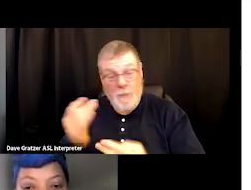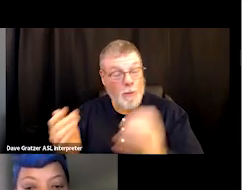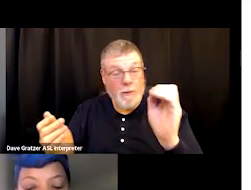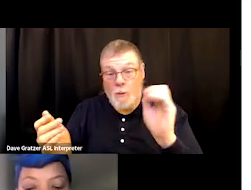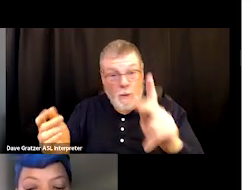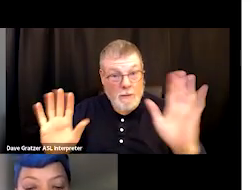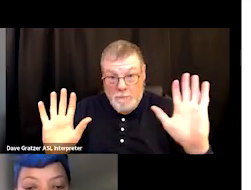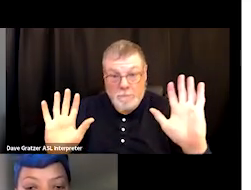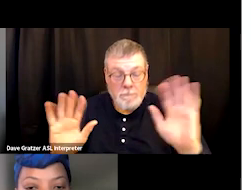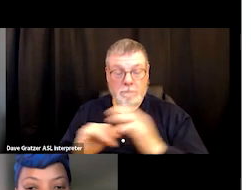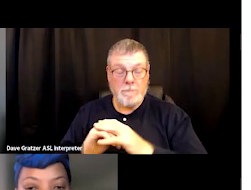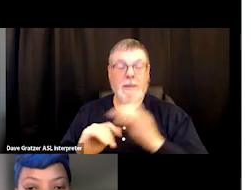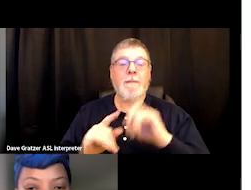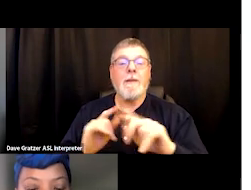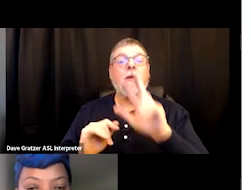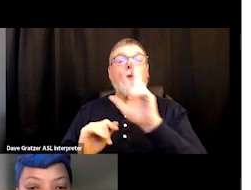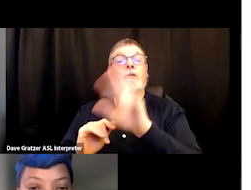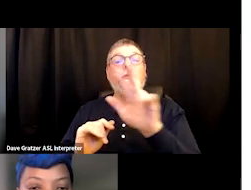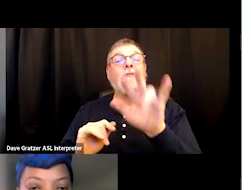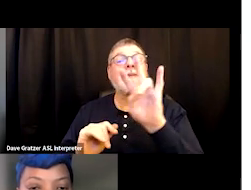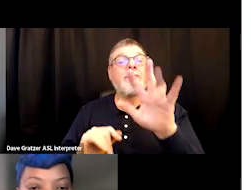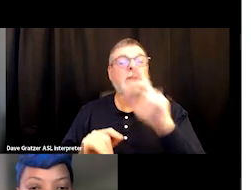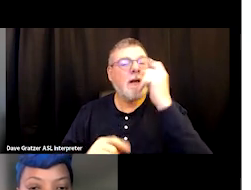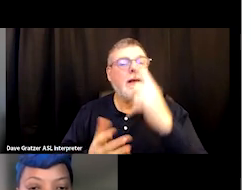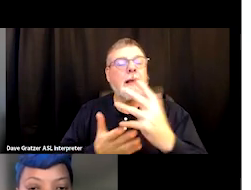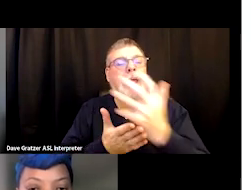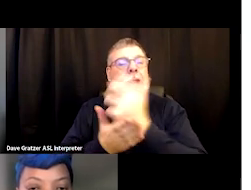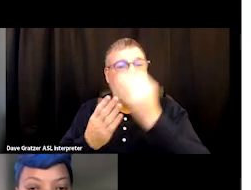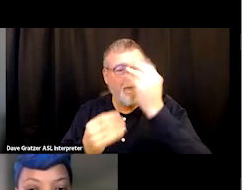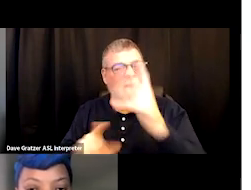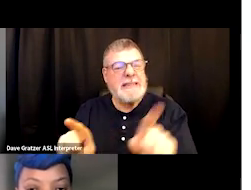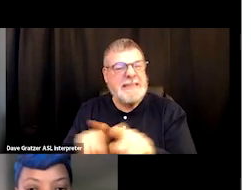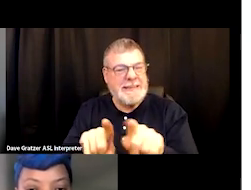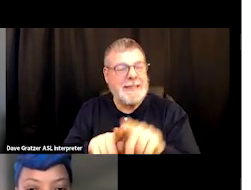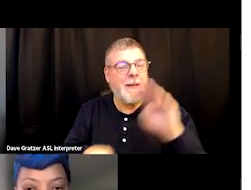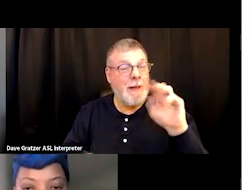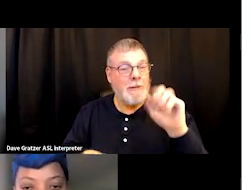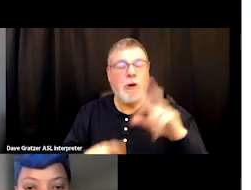The 3373 collects similar information to the MSR but it's a shorter form,